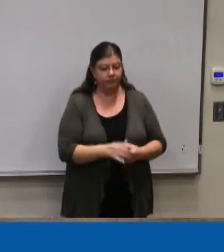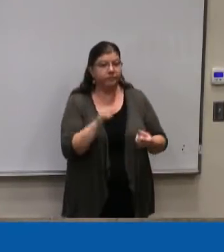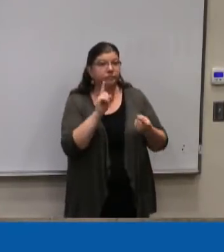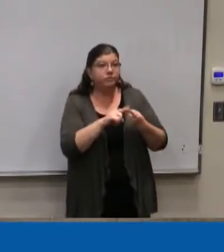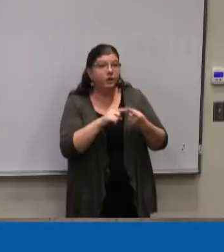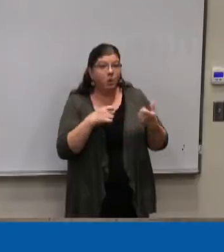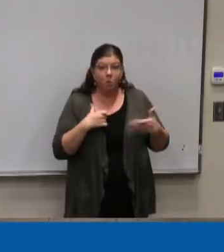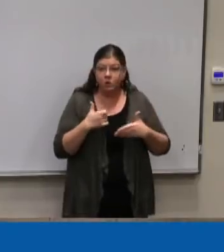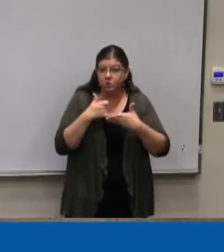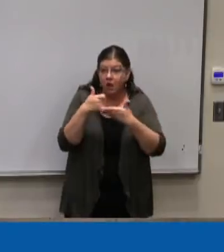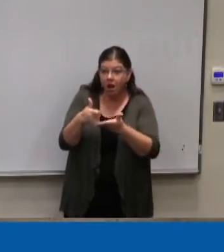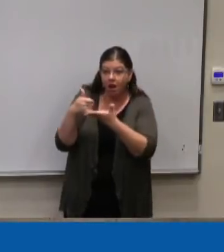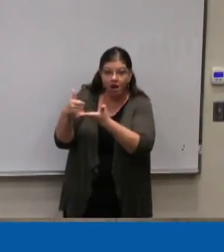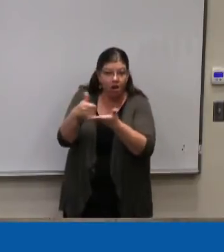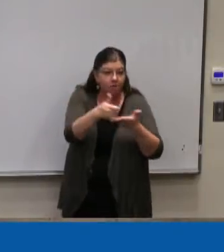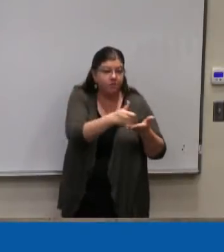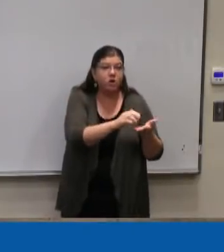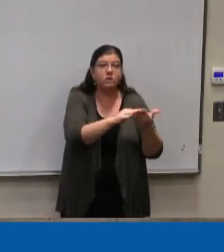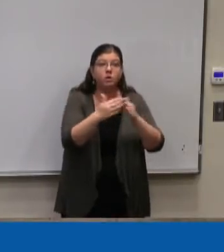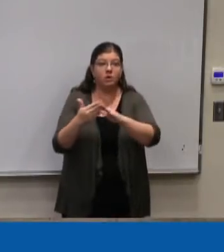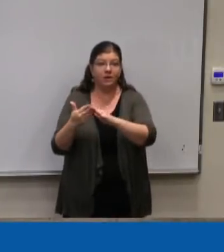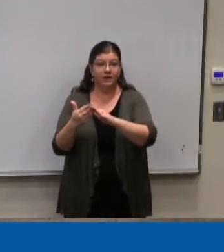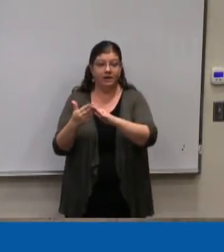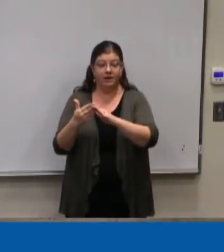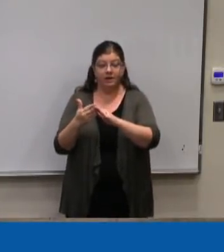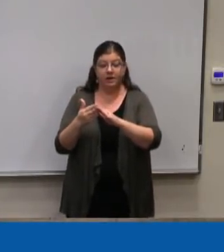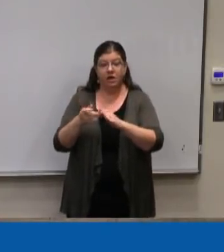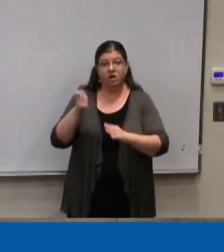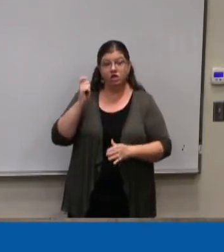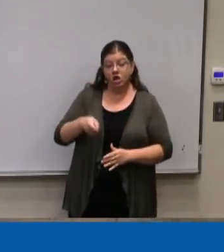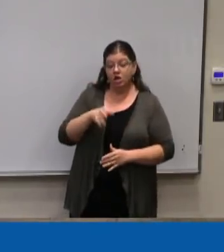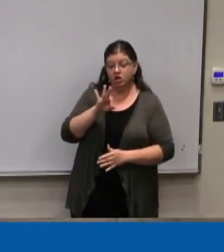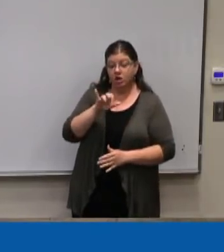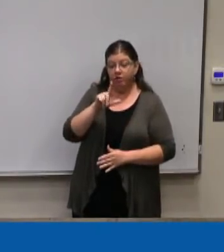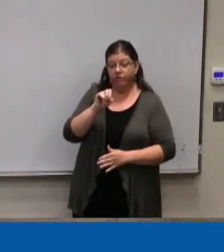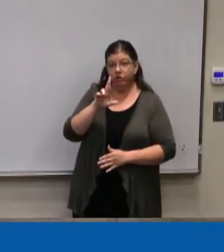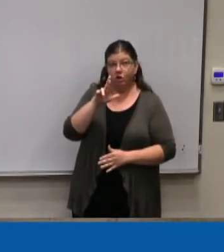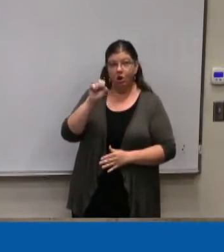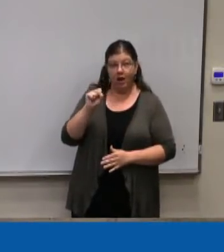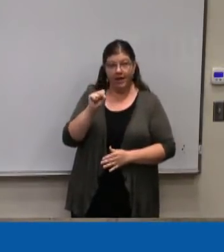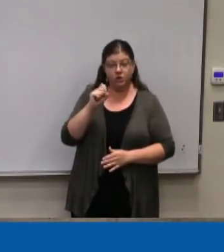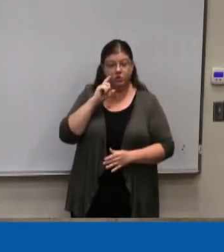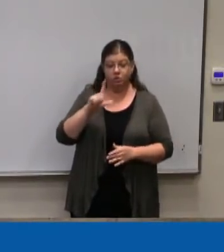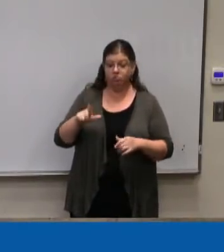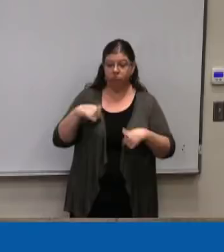We are. You know Judge Flores, who was a longtime judge in our community and a long-time supporter of Hancock.